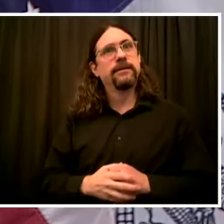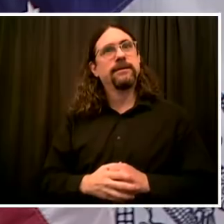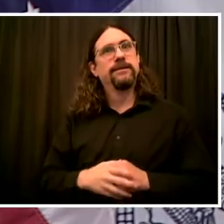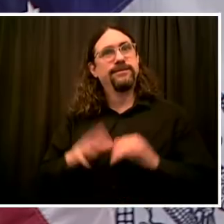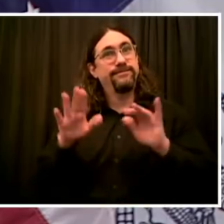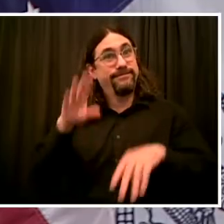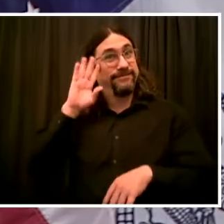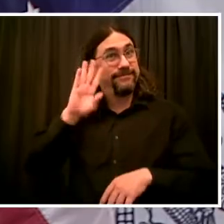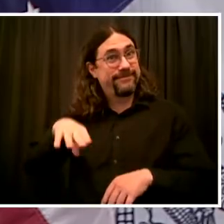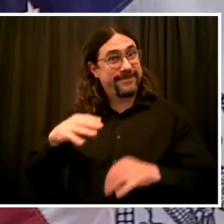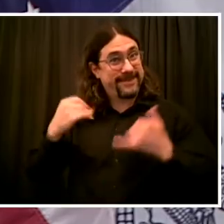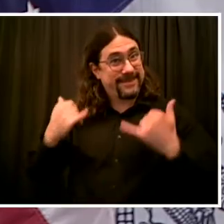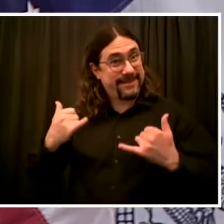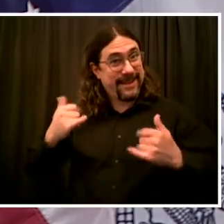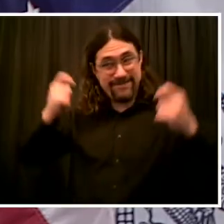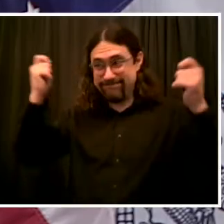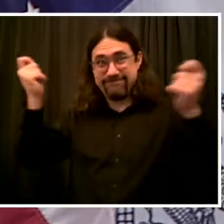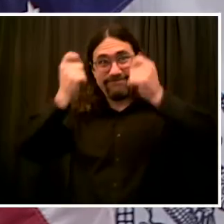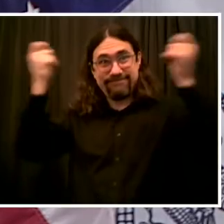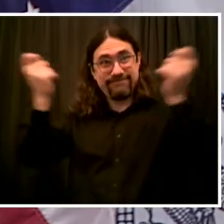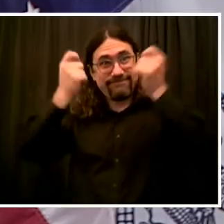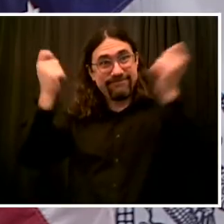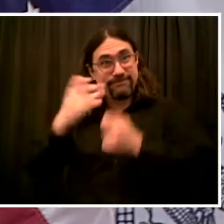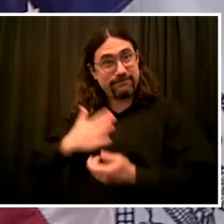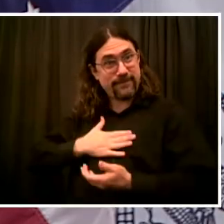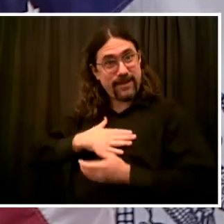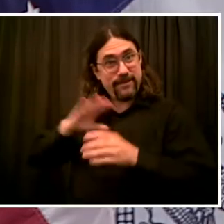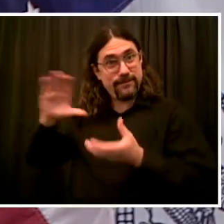THE 26th